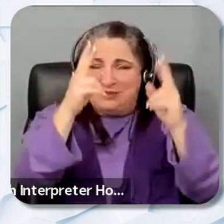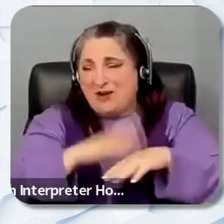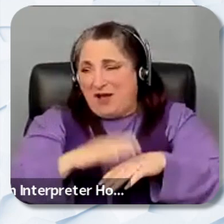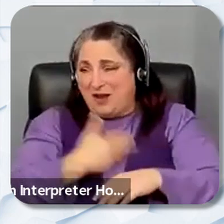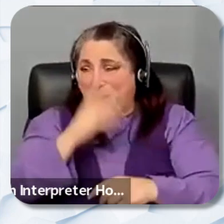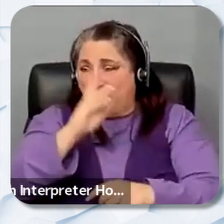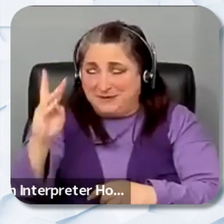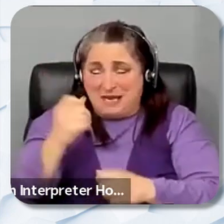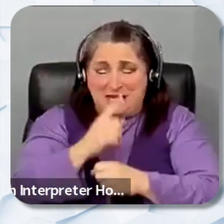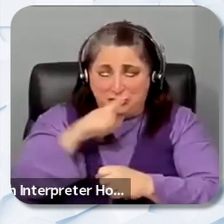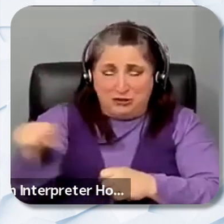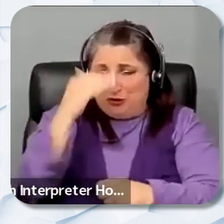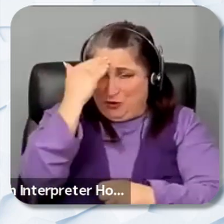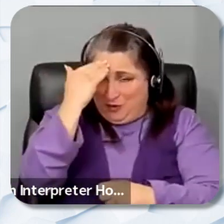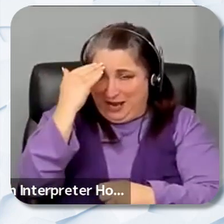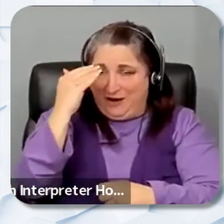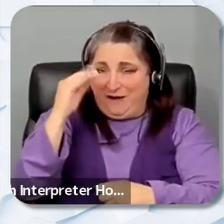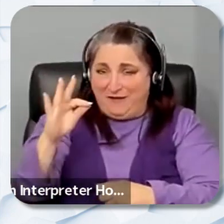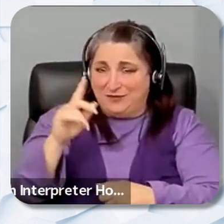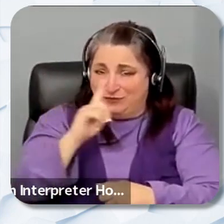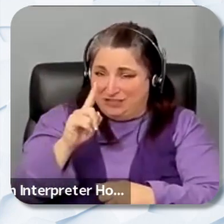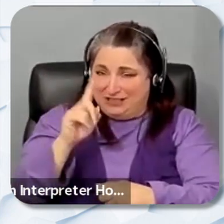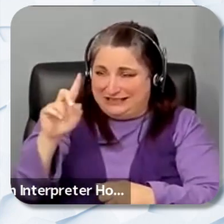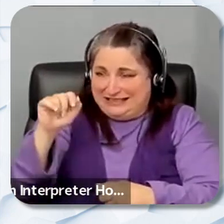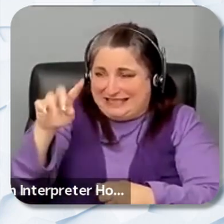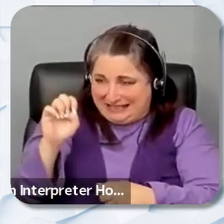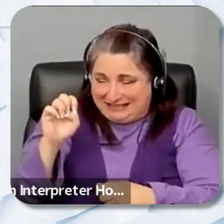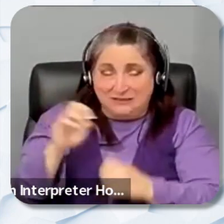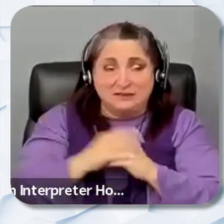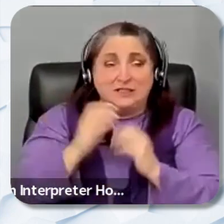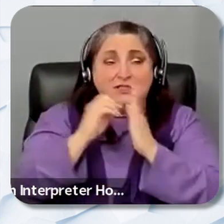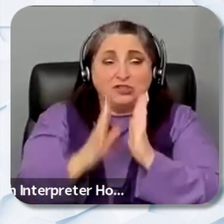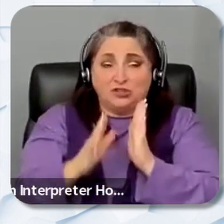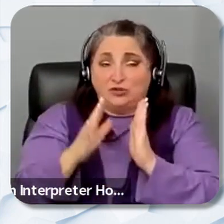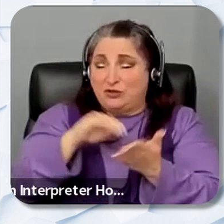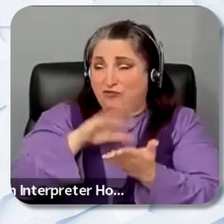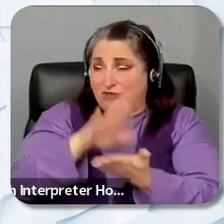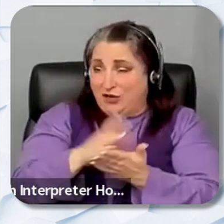you are aware of this. The student record review will happen in our system known as